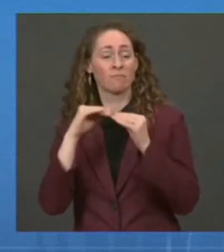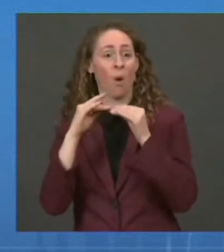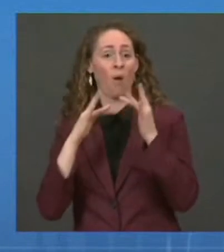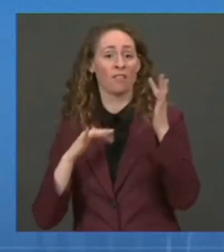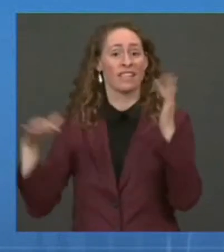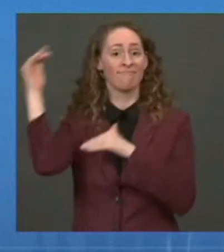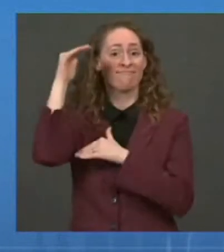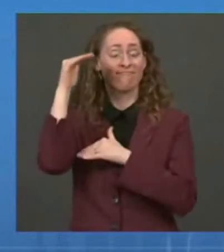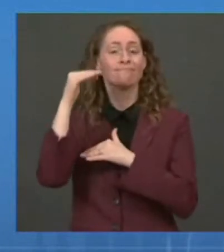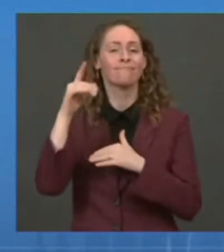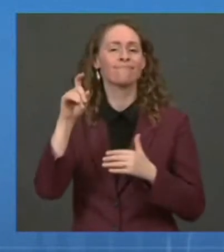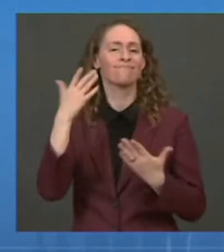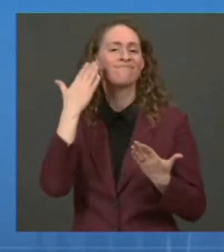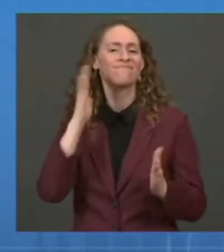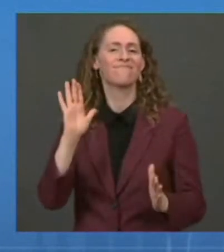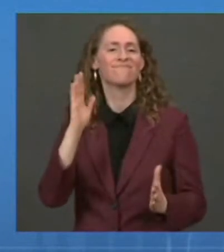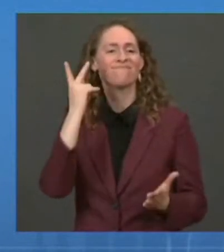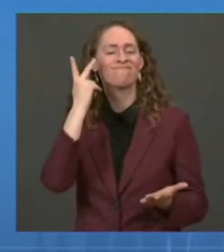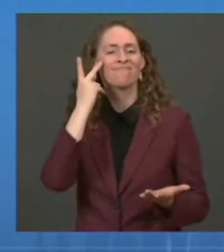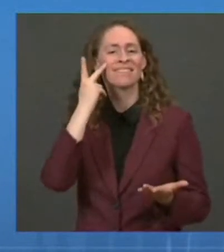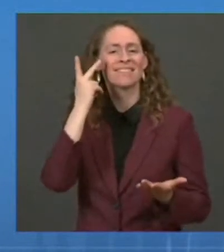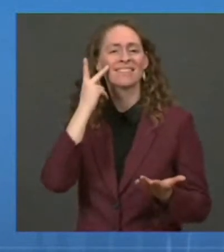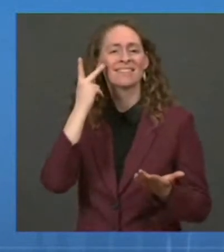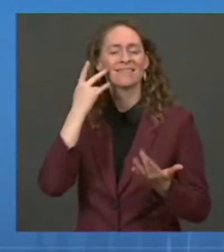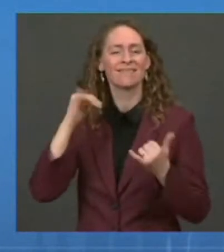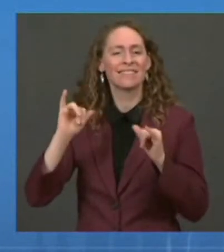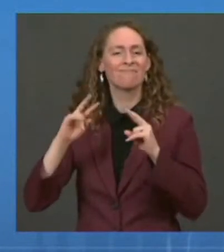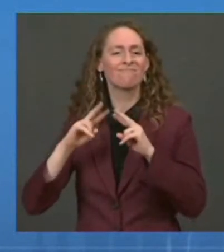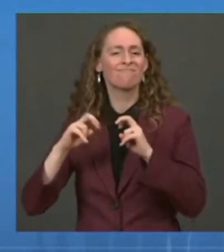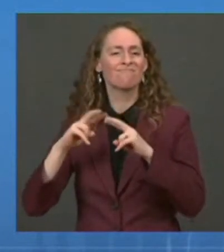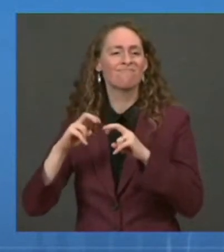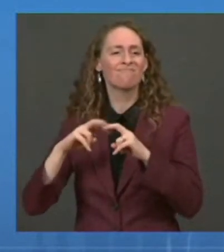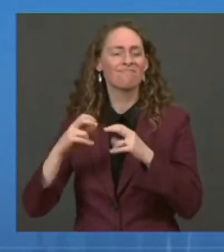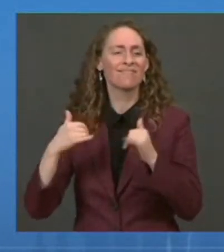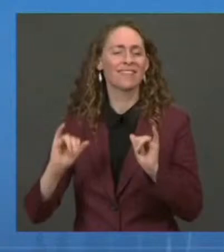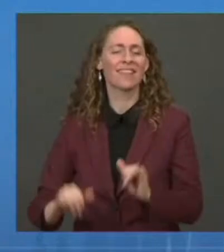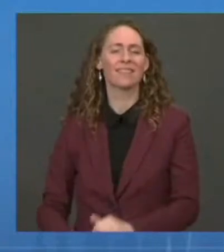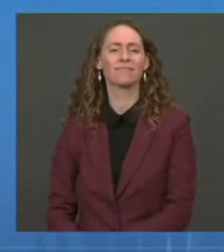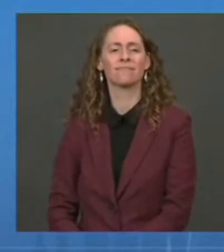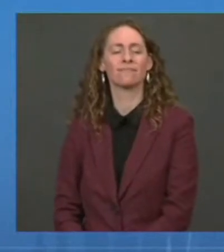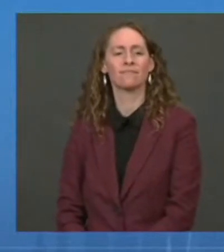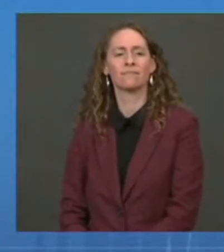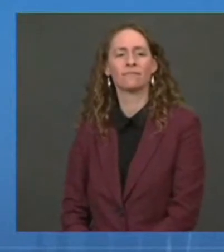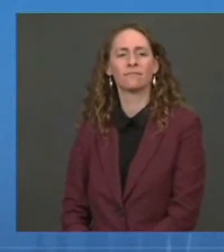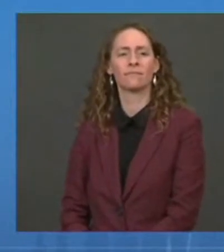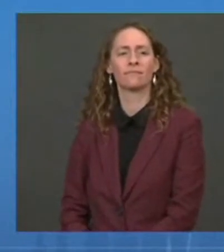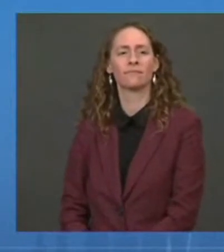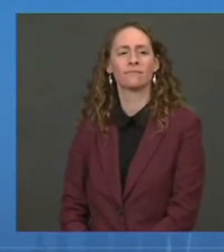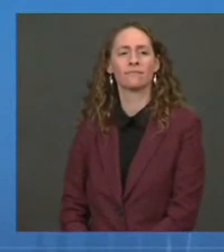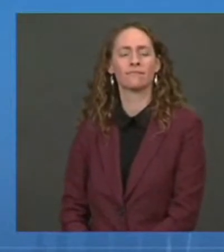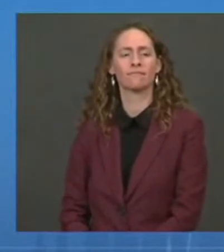DELTA BUT WE WILL KNOW AS MORE CASES OCCUR AND WHAT THE